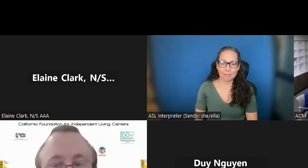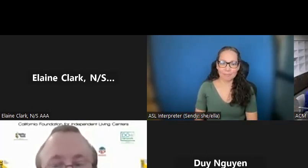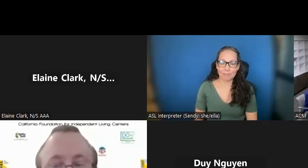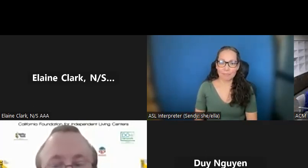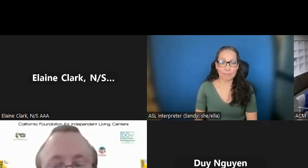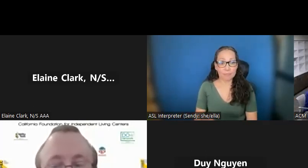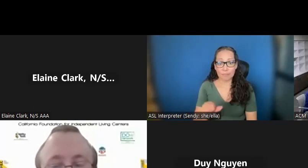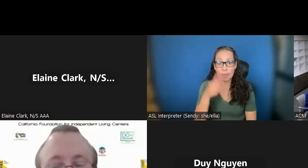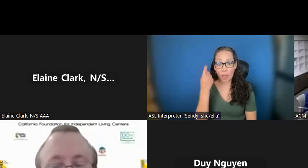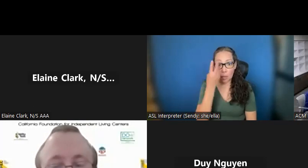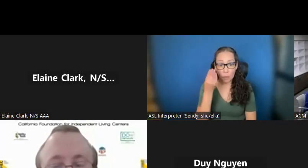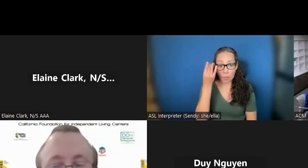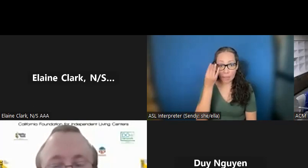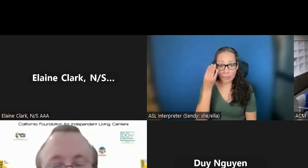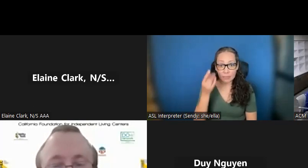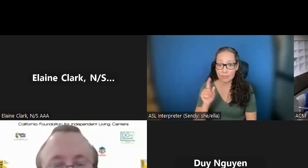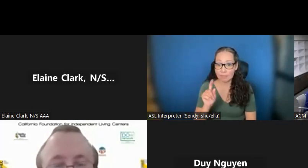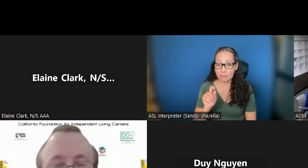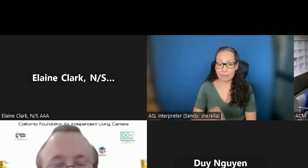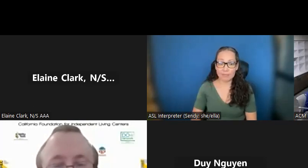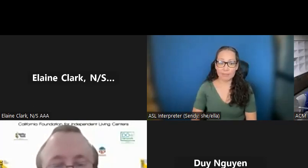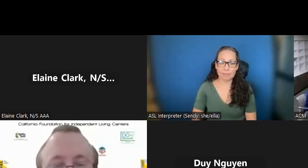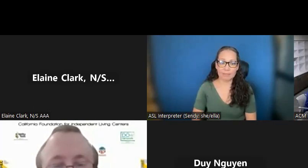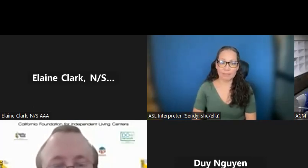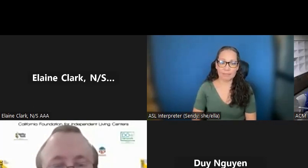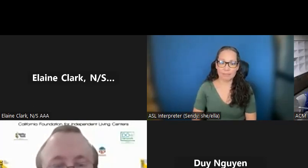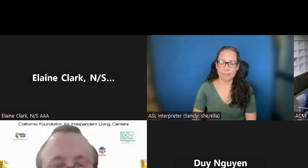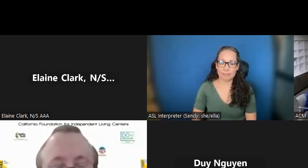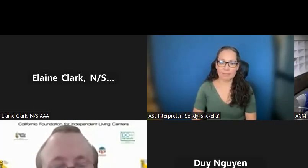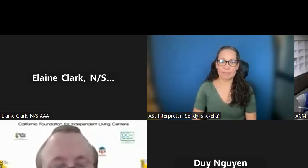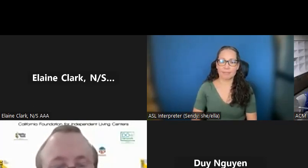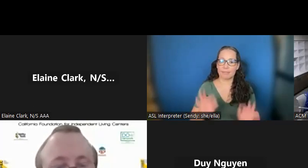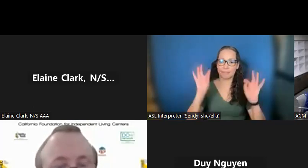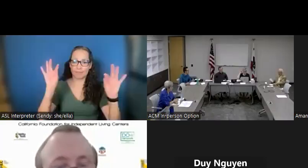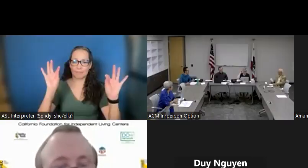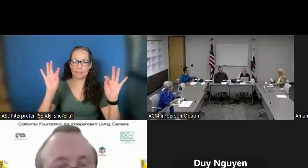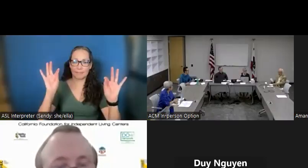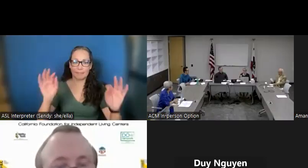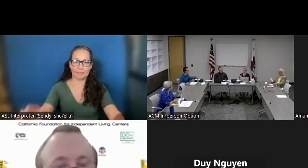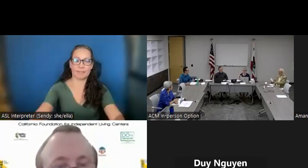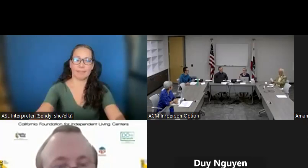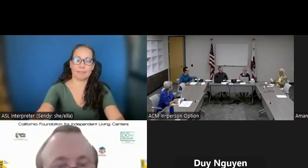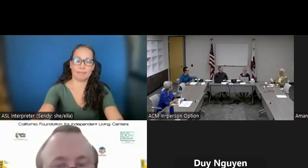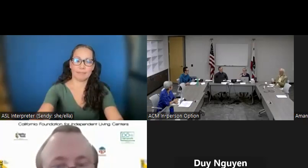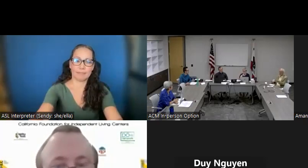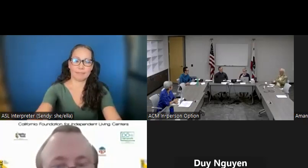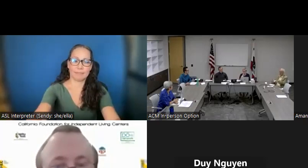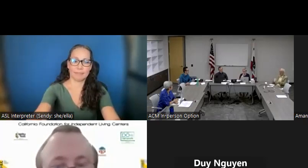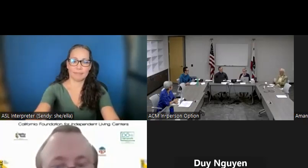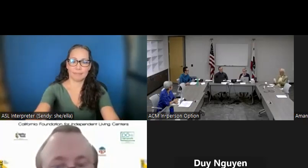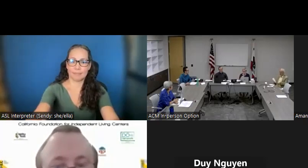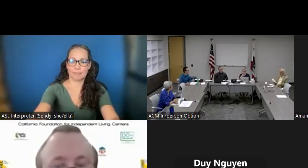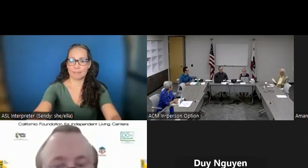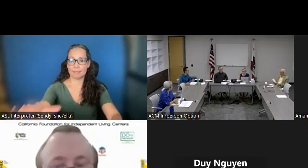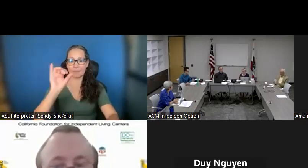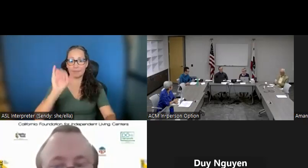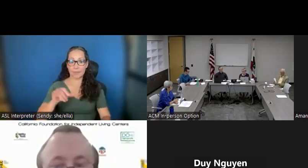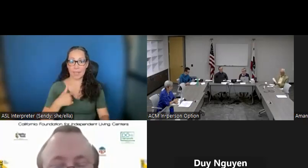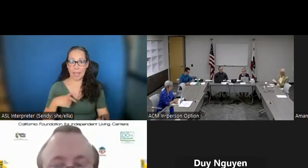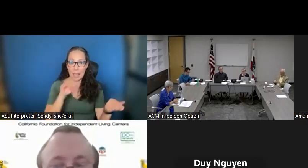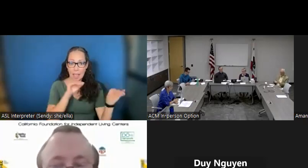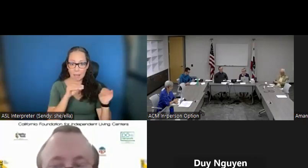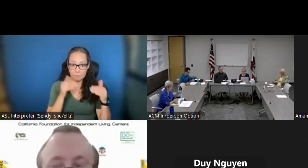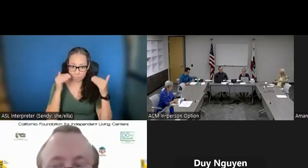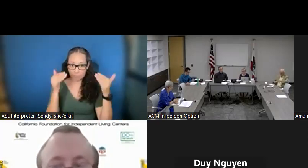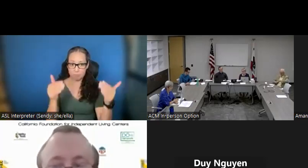thoughts great so this is also an action item so can I have a motion to accept the proposed meeting